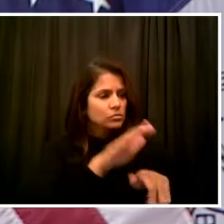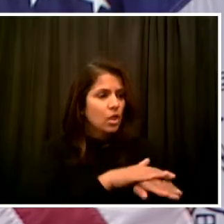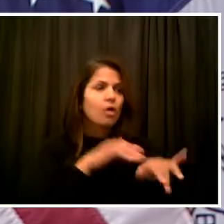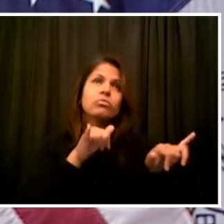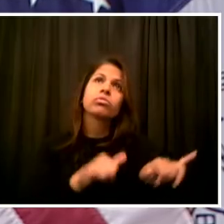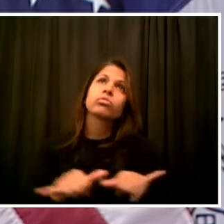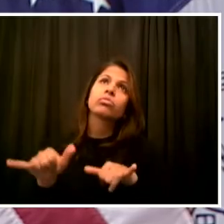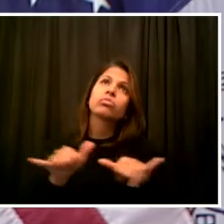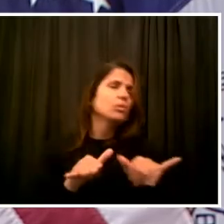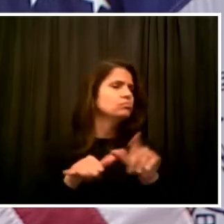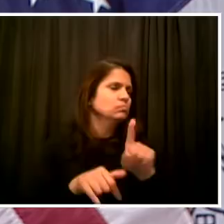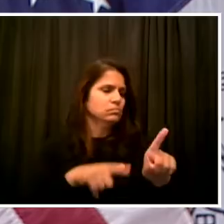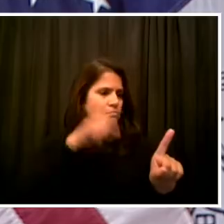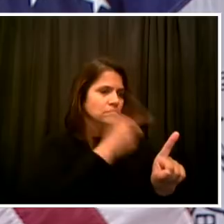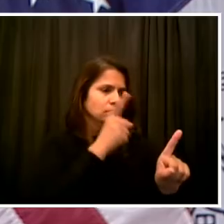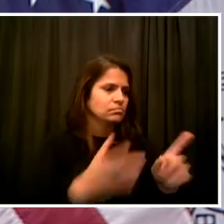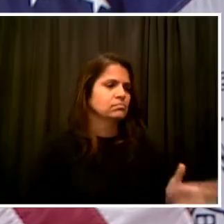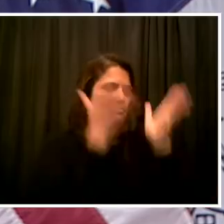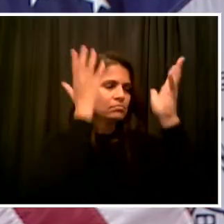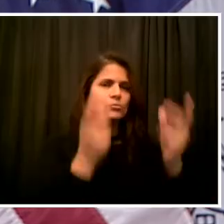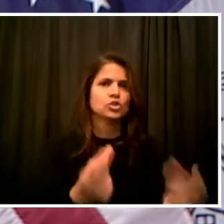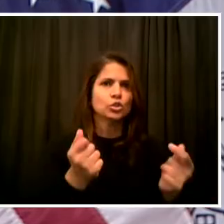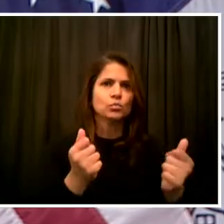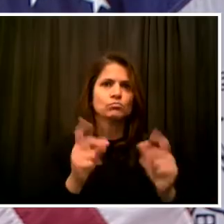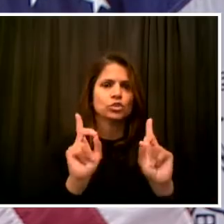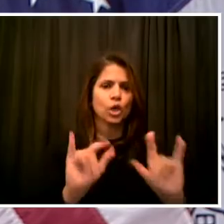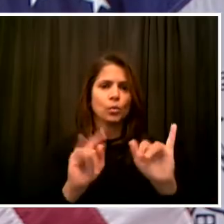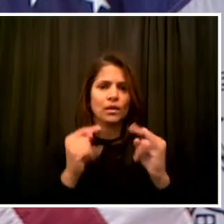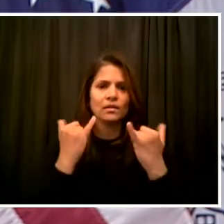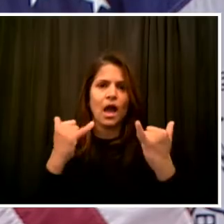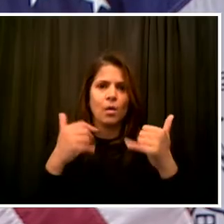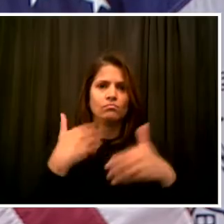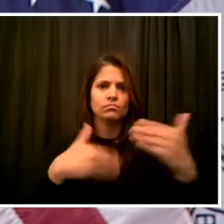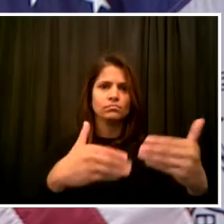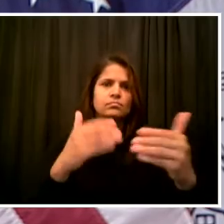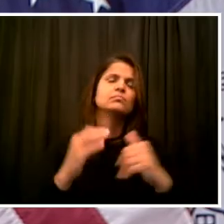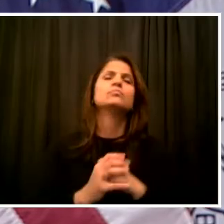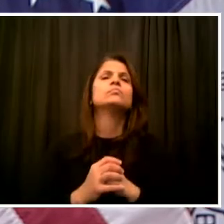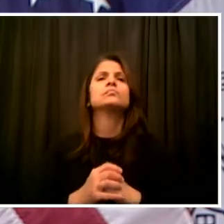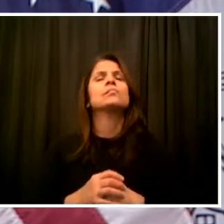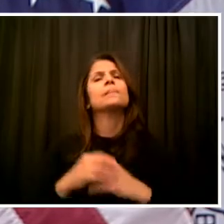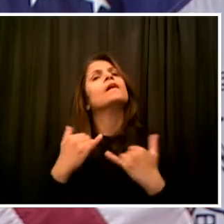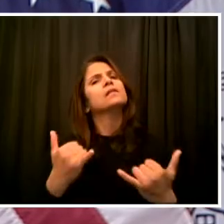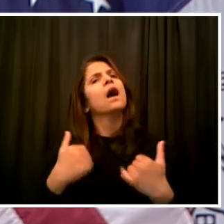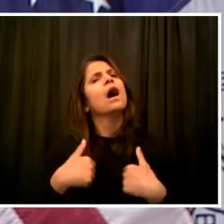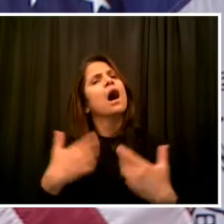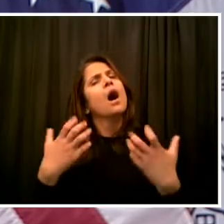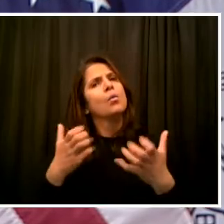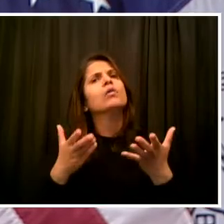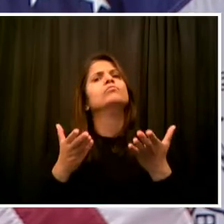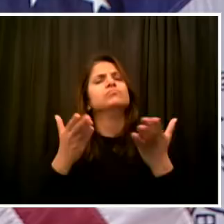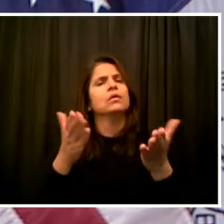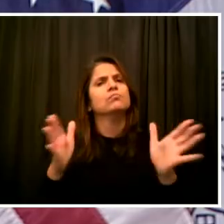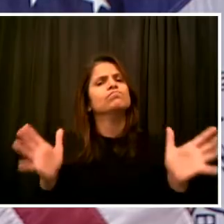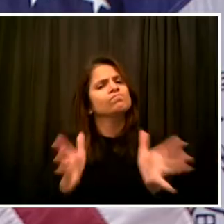MAKE SURE IT WOULD HAPPEN. SO, AGAIN, I WANT TO GET MORE INFORMATION. I WILL STATE SOMTEHI ING FEEL